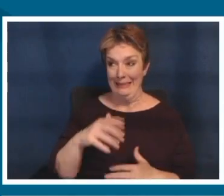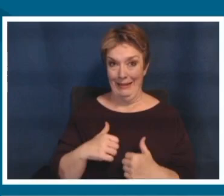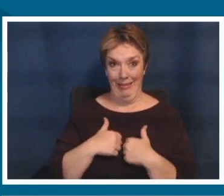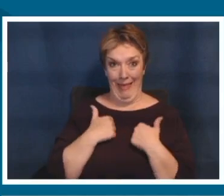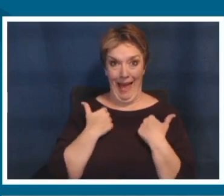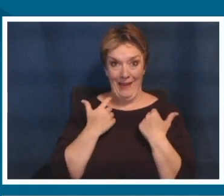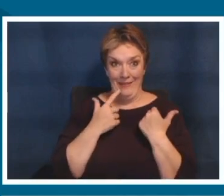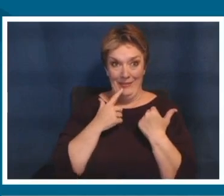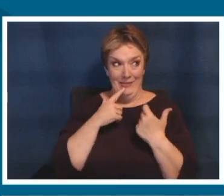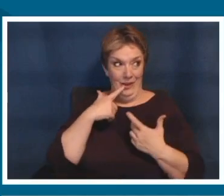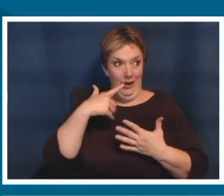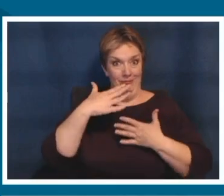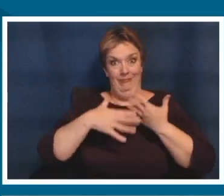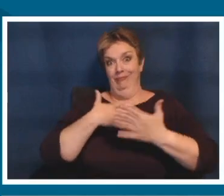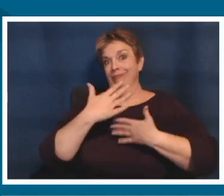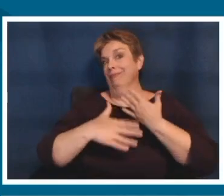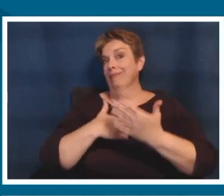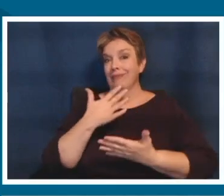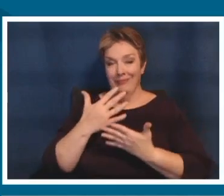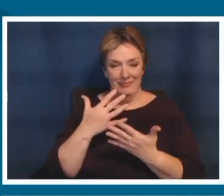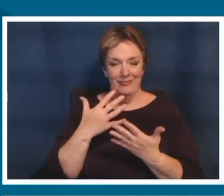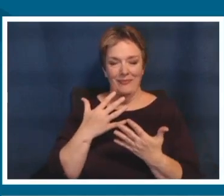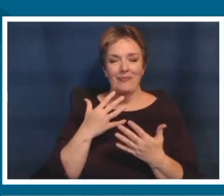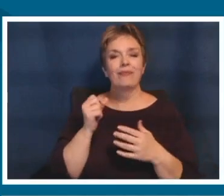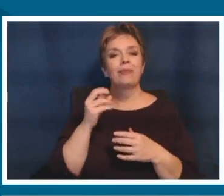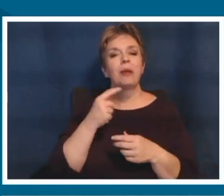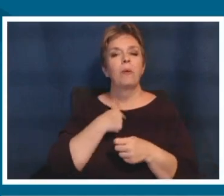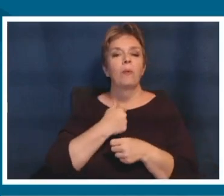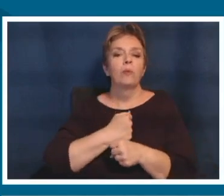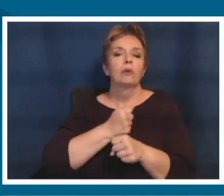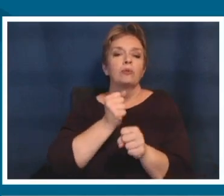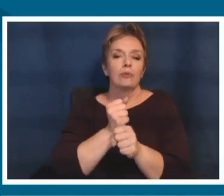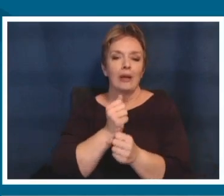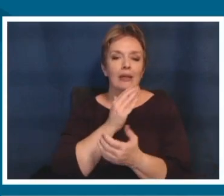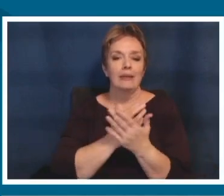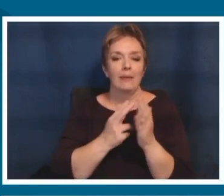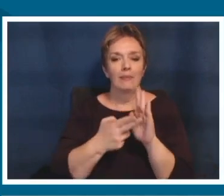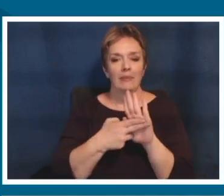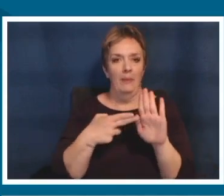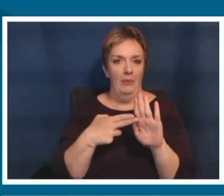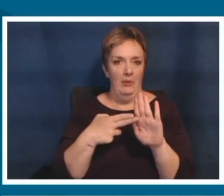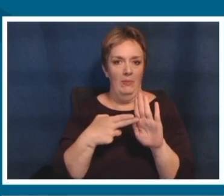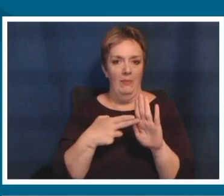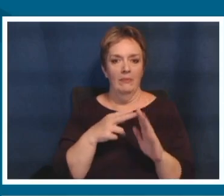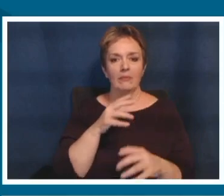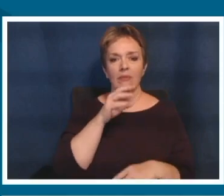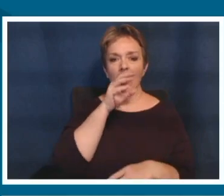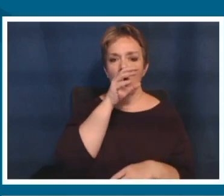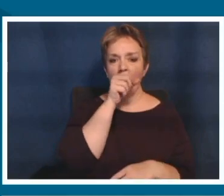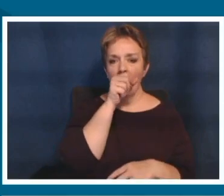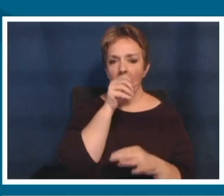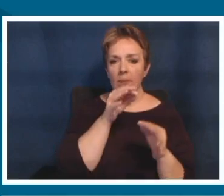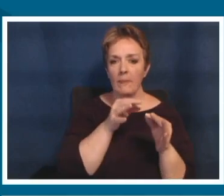created these labels that are kind of pre-made um